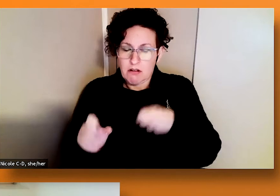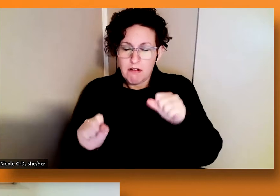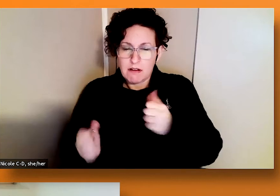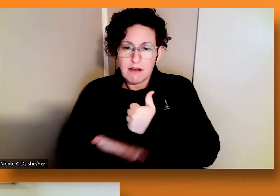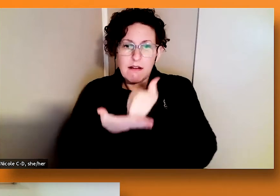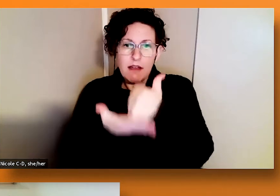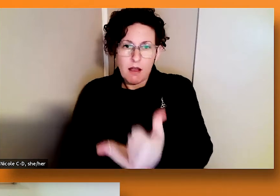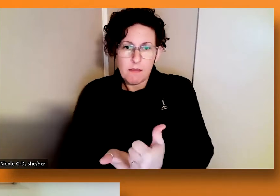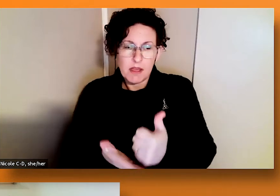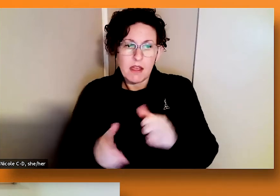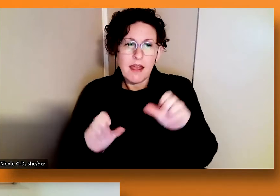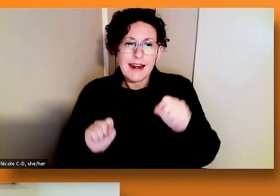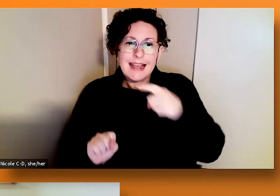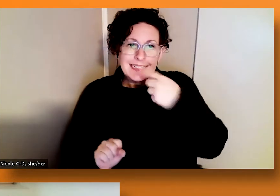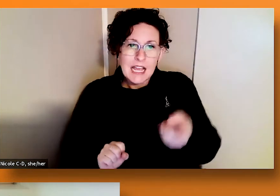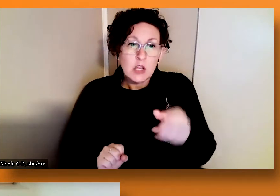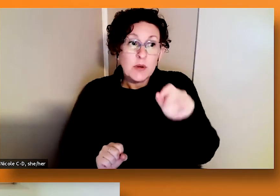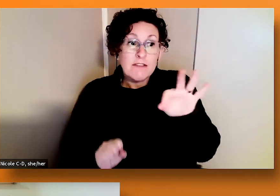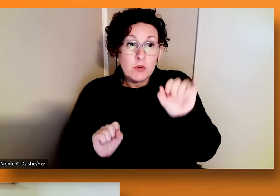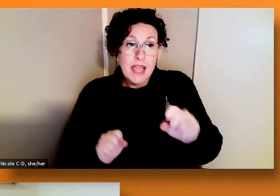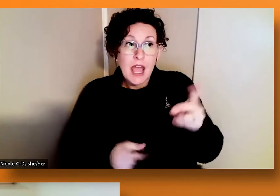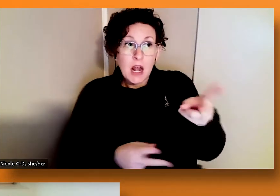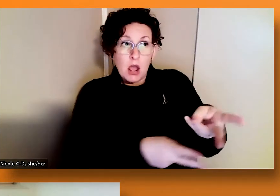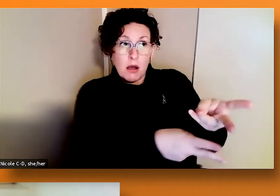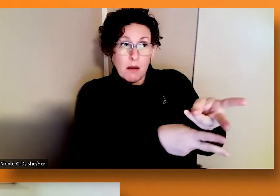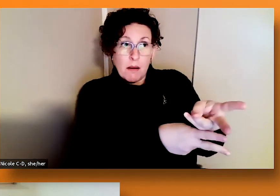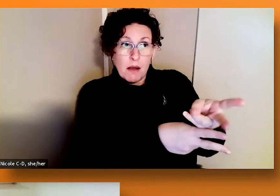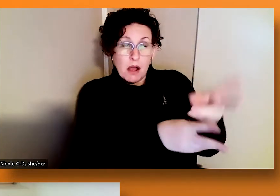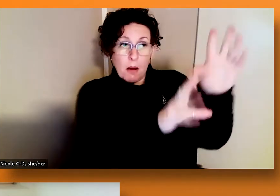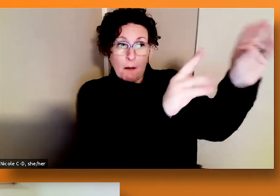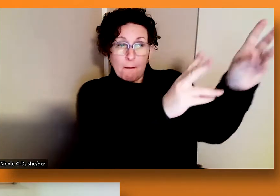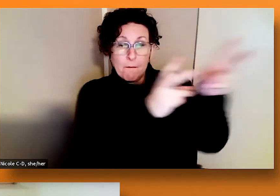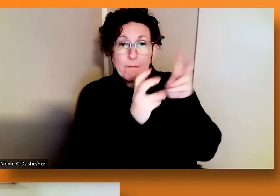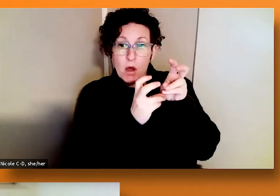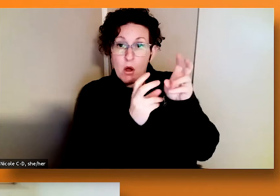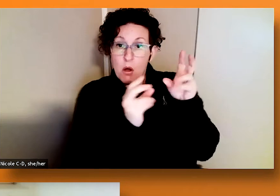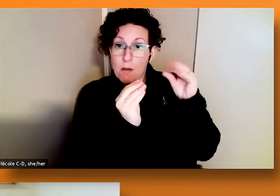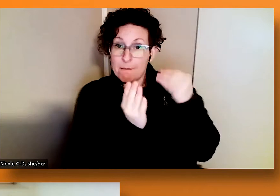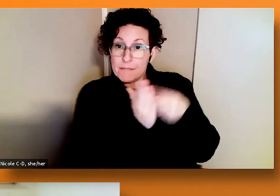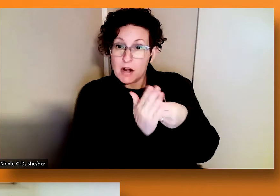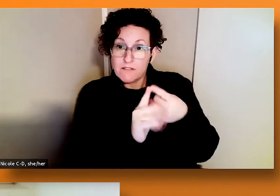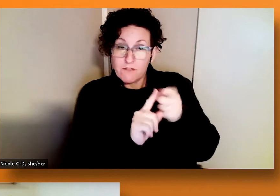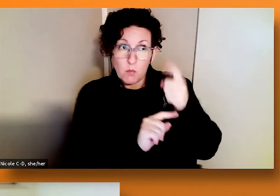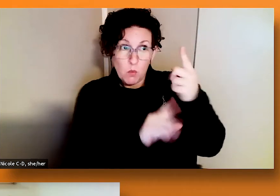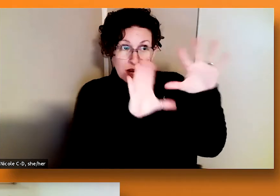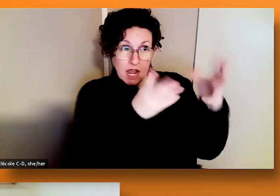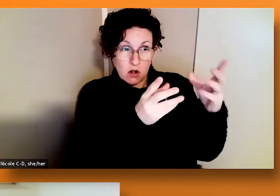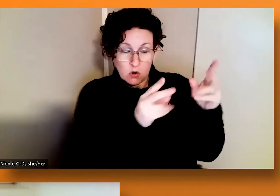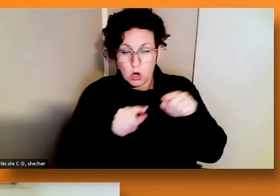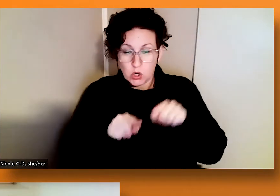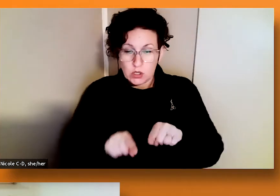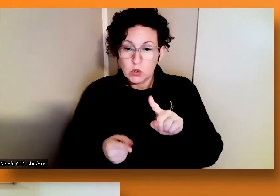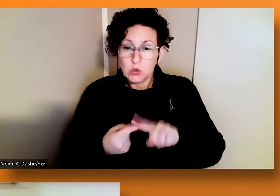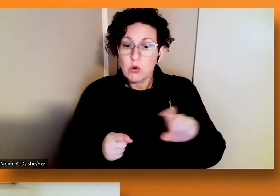and I'd be able to tell you if you can pull money from a different category to be able to cover a deficit in a different category.